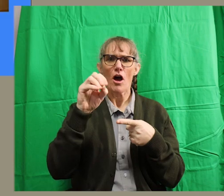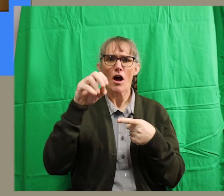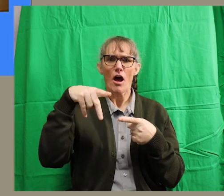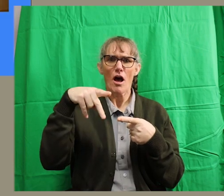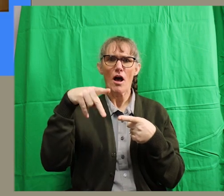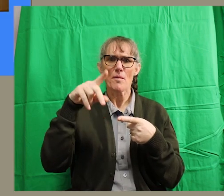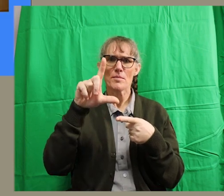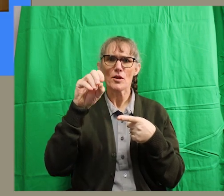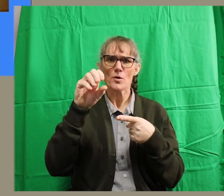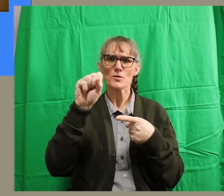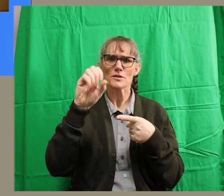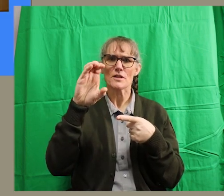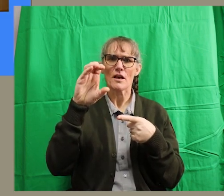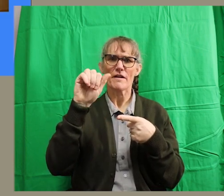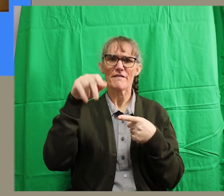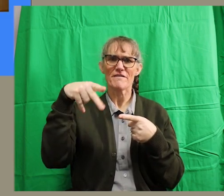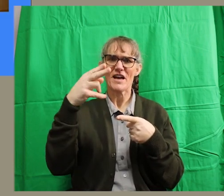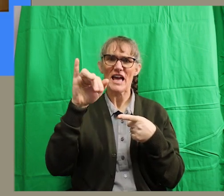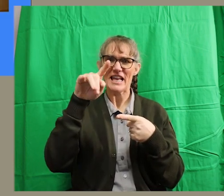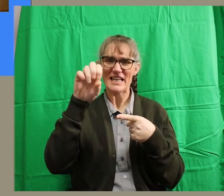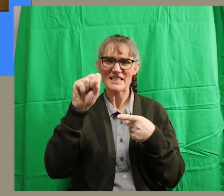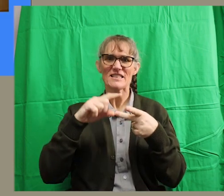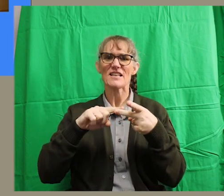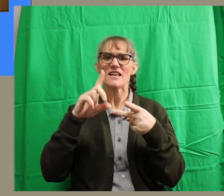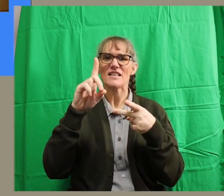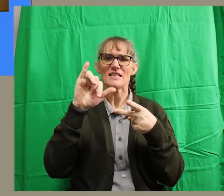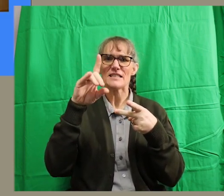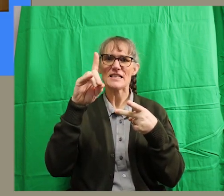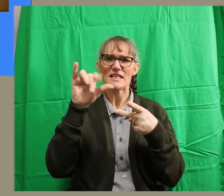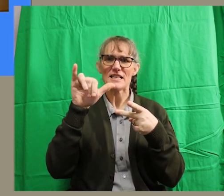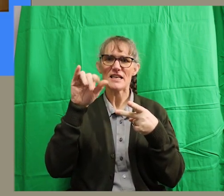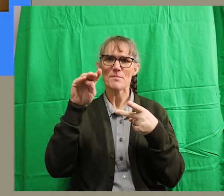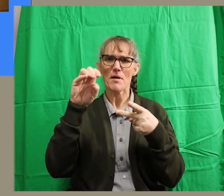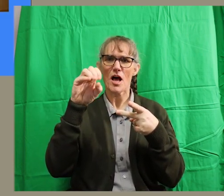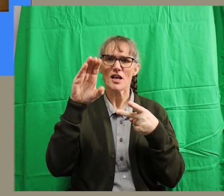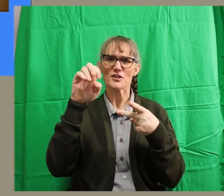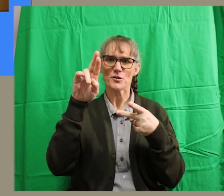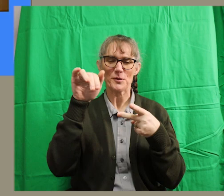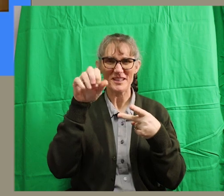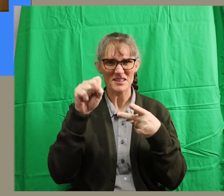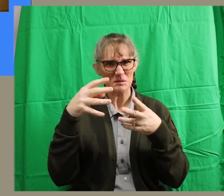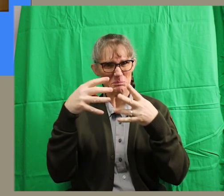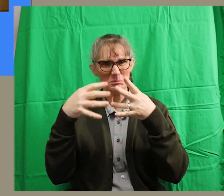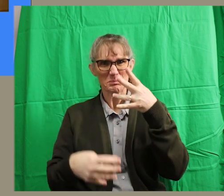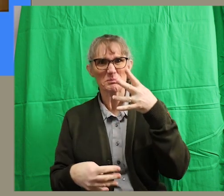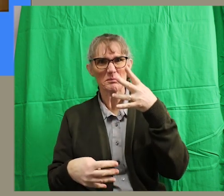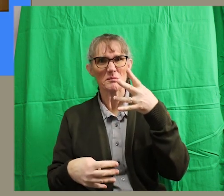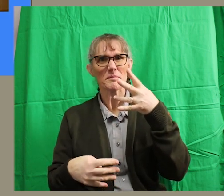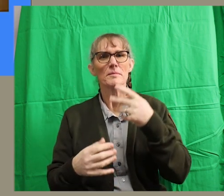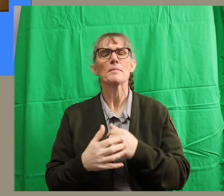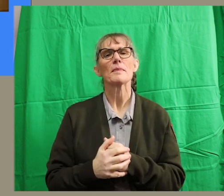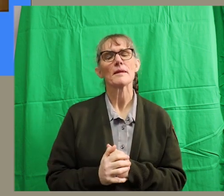Hoploscaphites, Didymoceras, and a few other things like Baculites, lots of stuff like that.